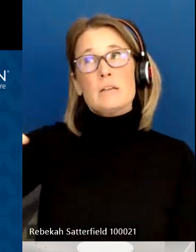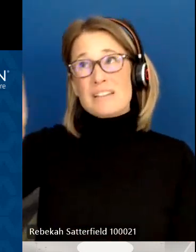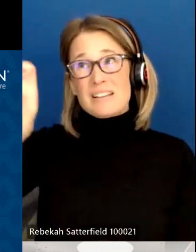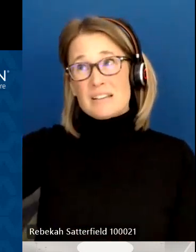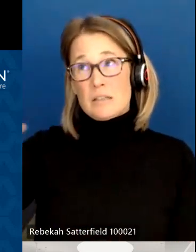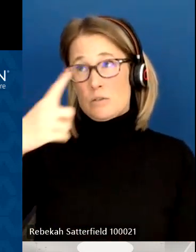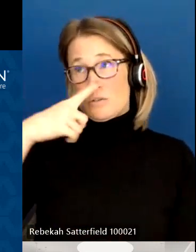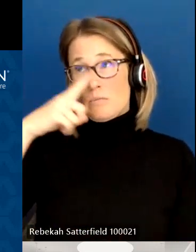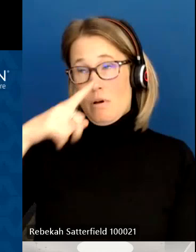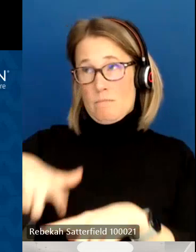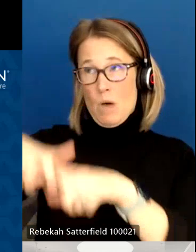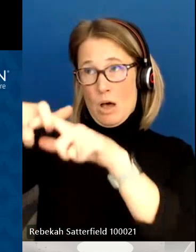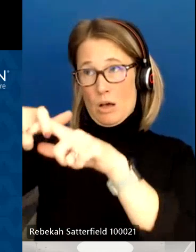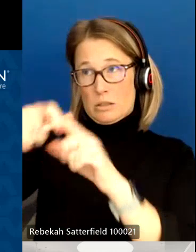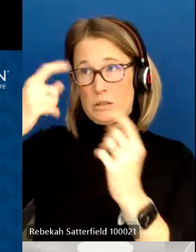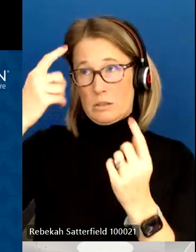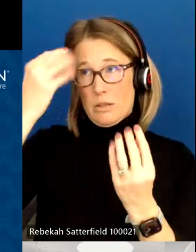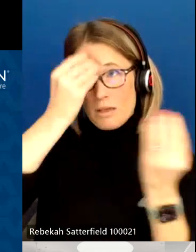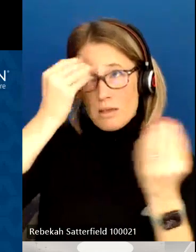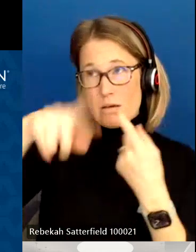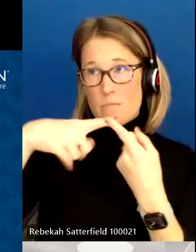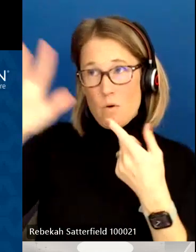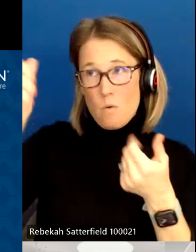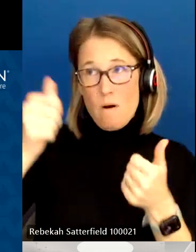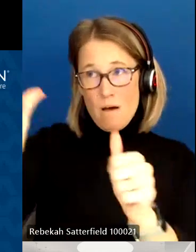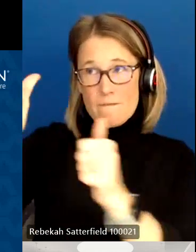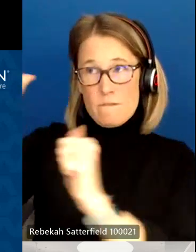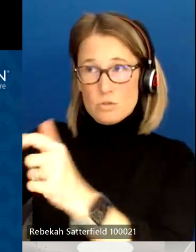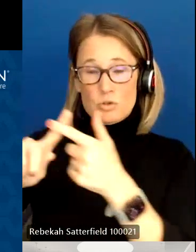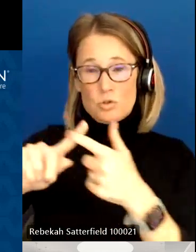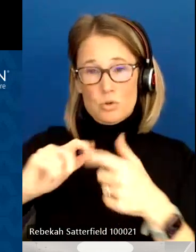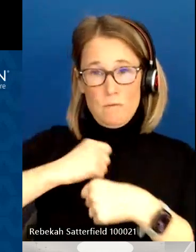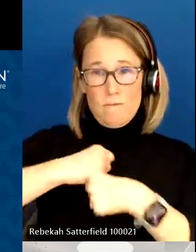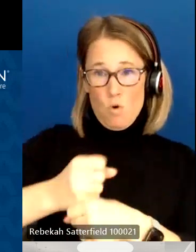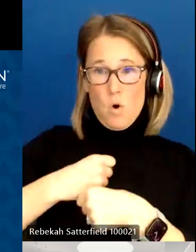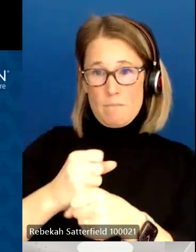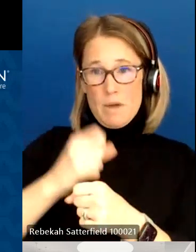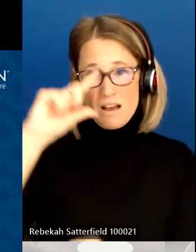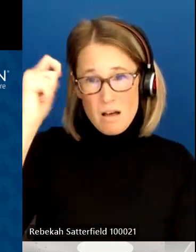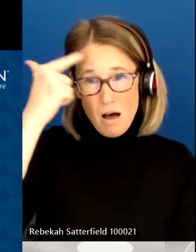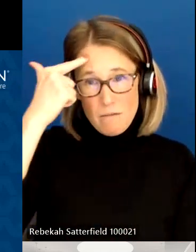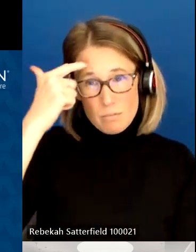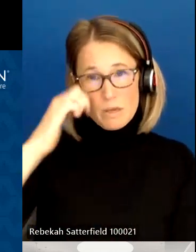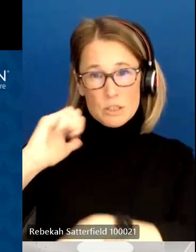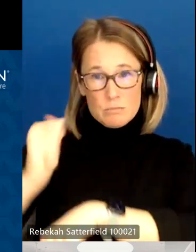and reconsider their efforts to forming these government sponsored Assurance labs around the